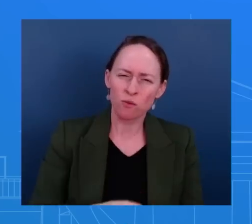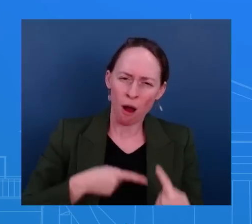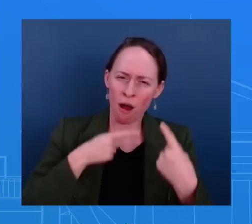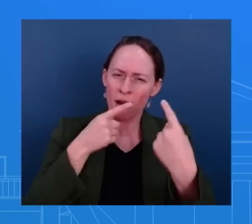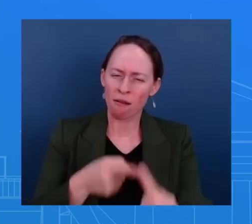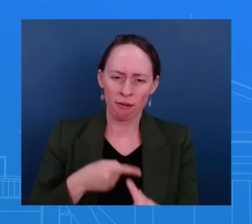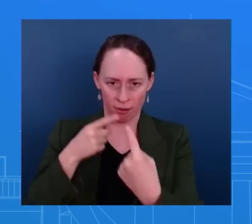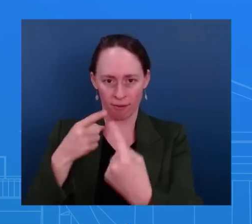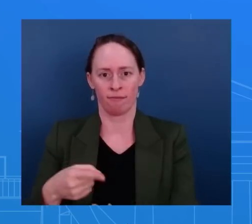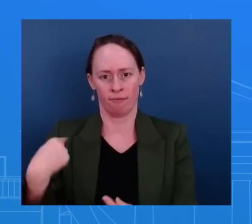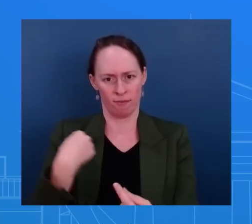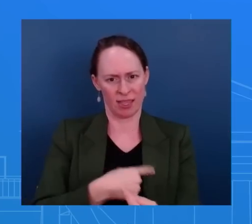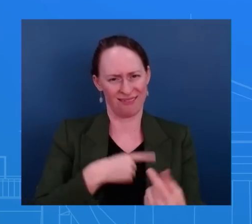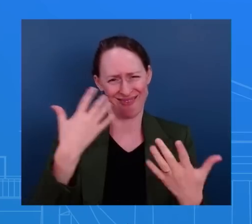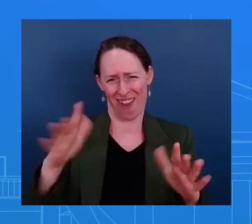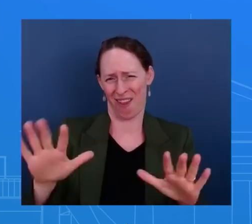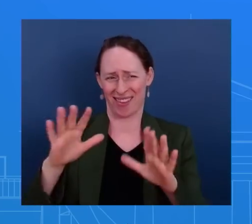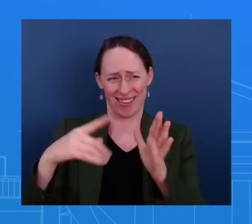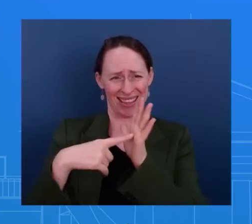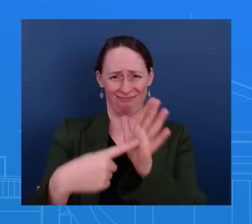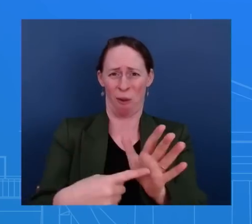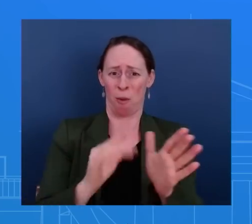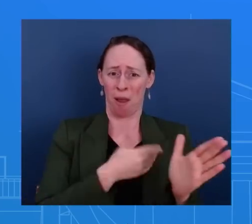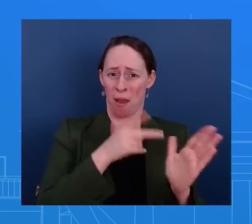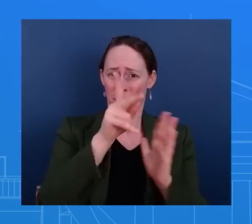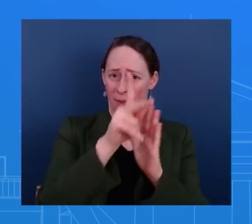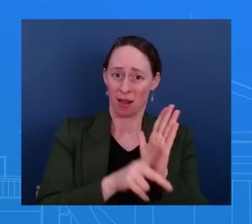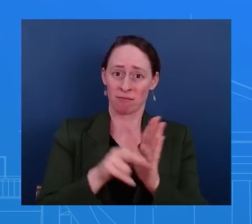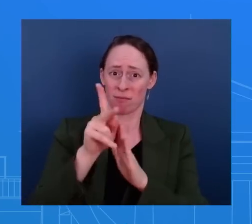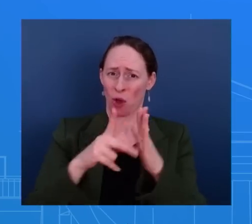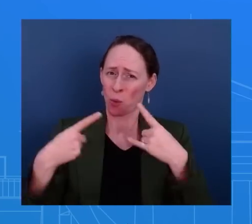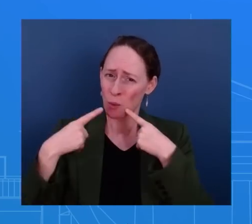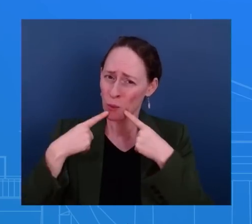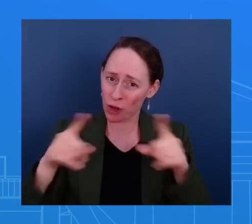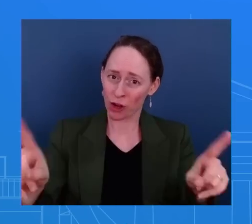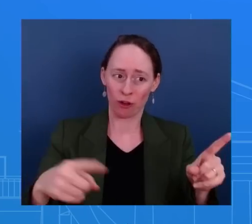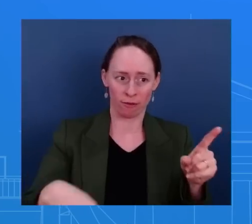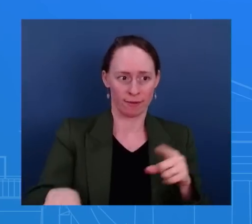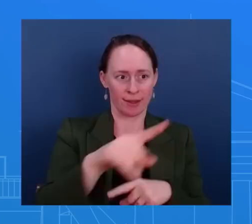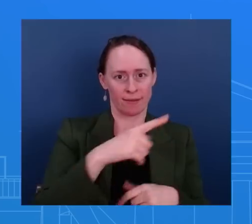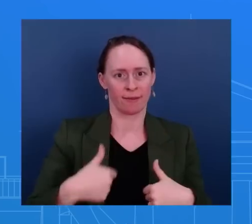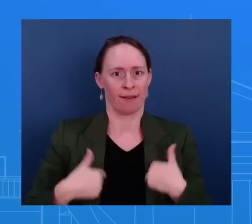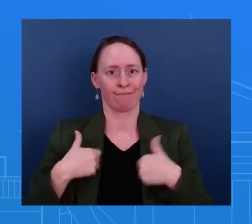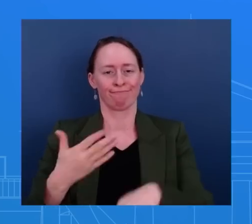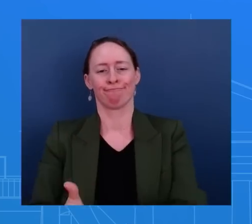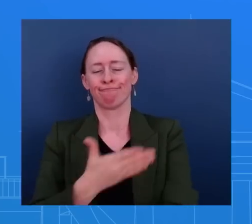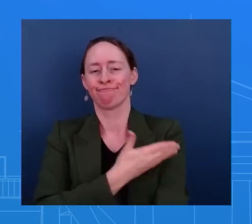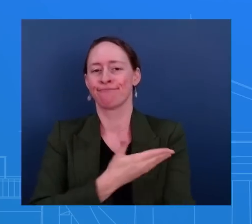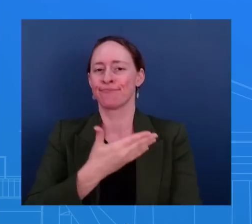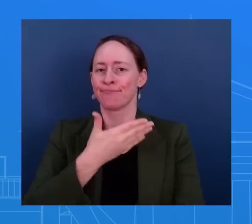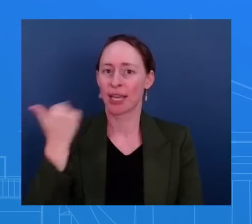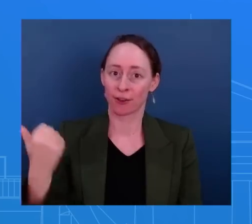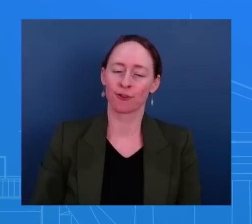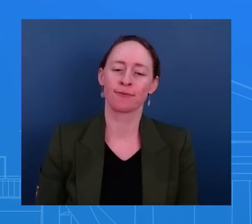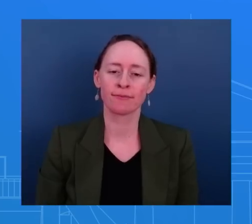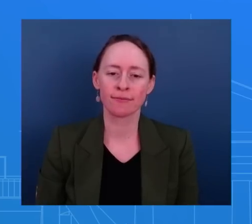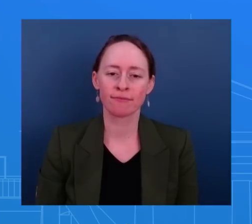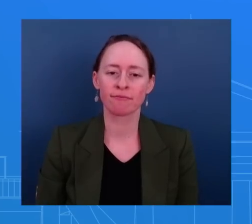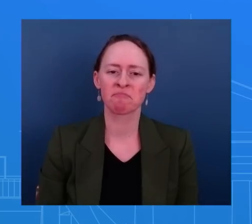And, you know, not going to go into what the former president said, but, you know, if --